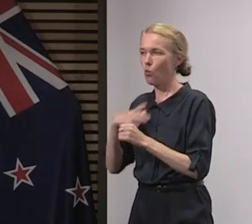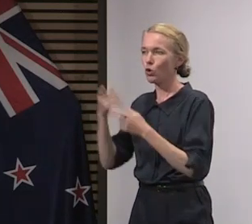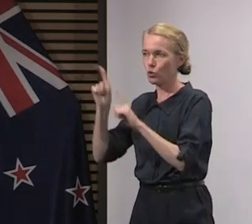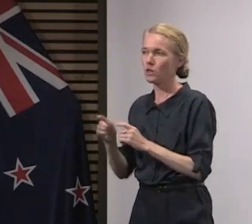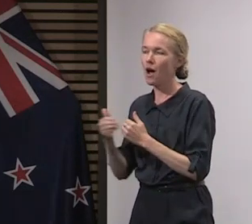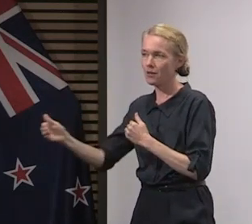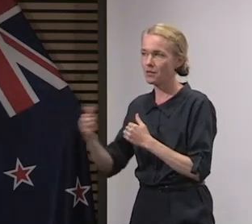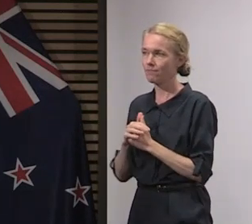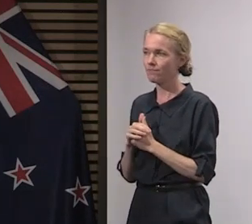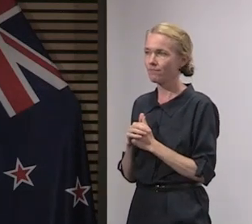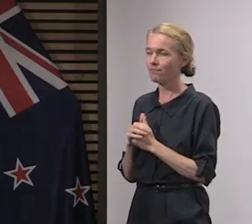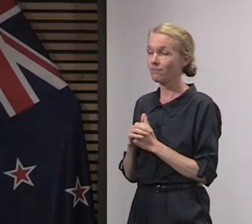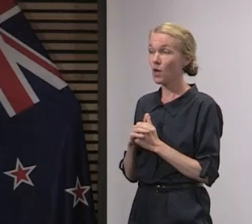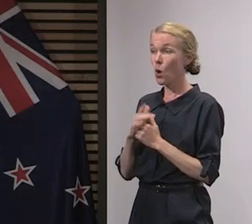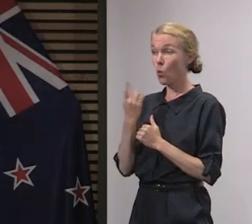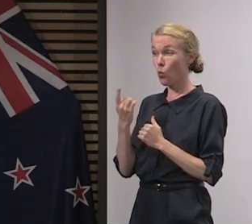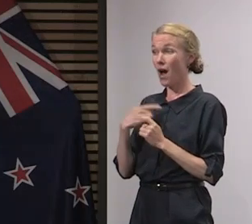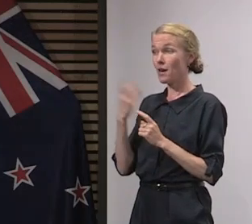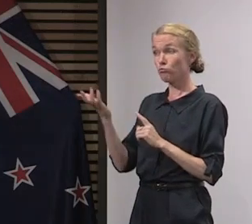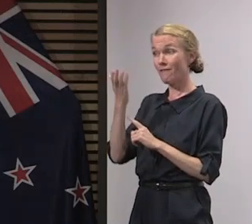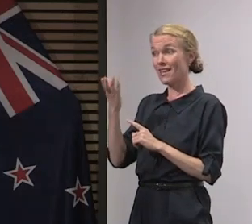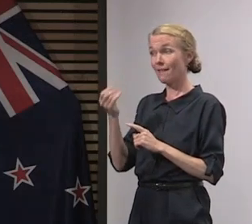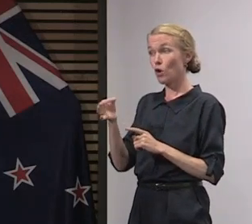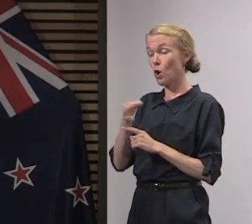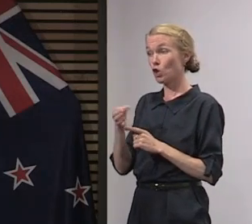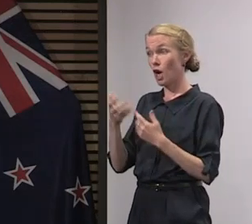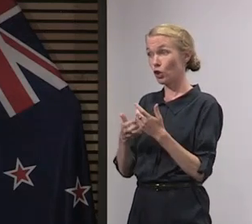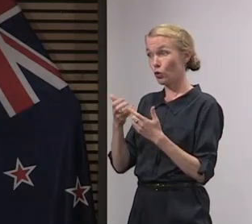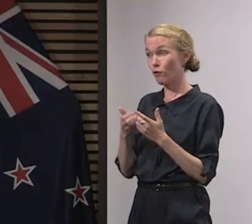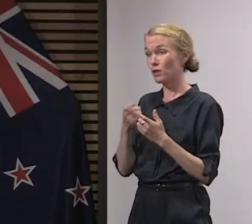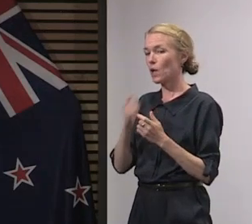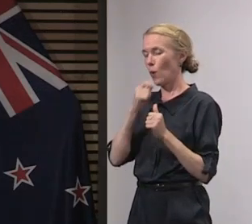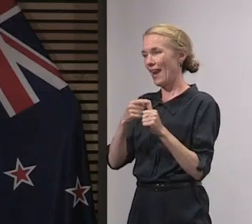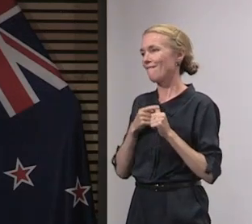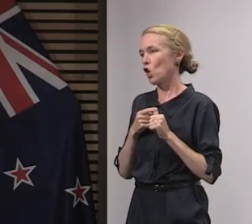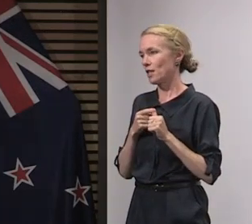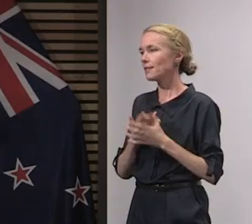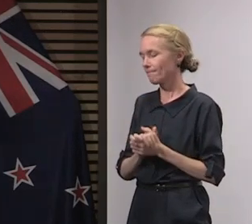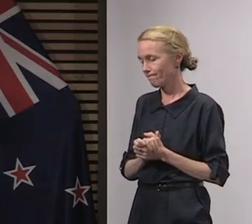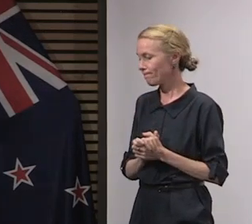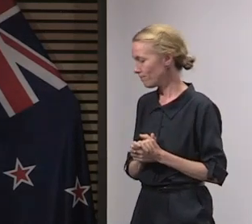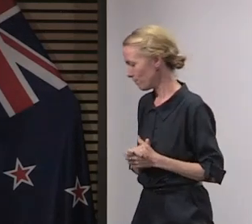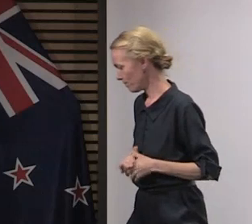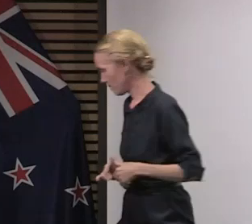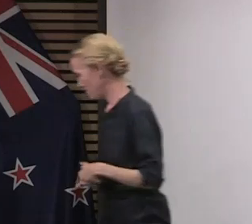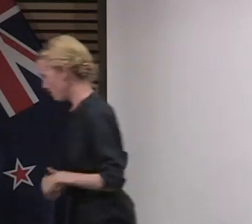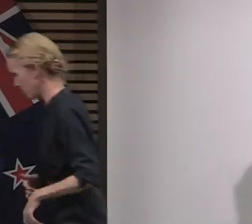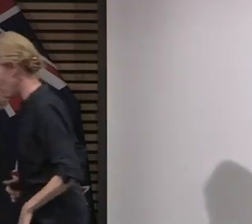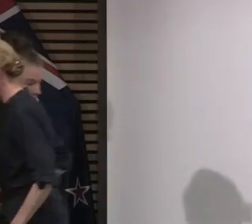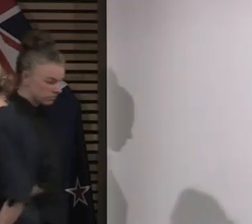under constant review. We have got a group that is advising